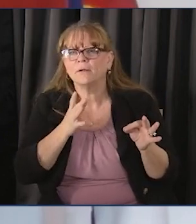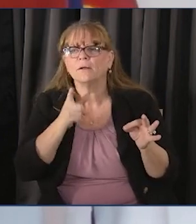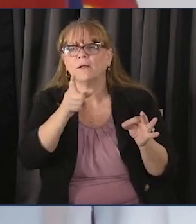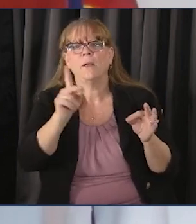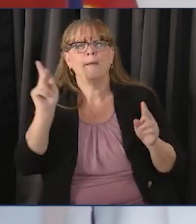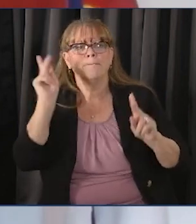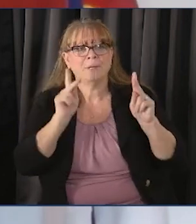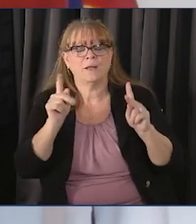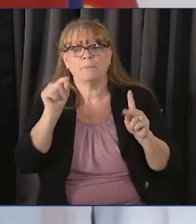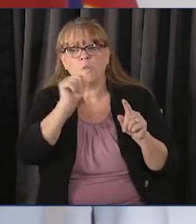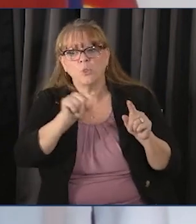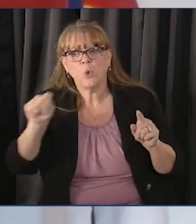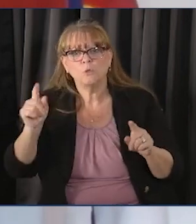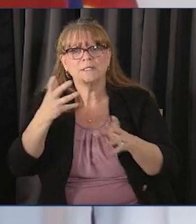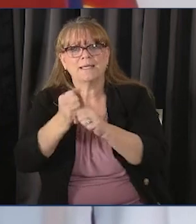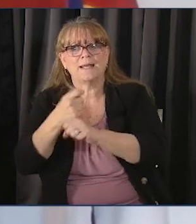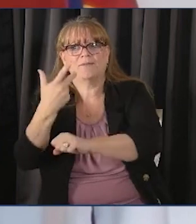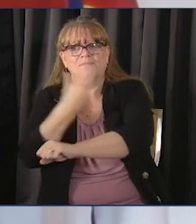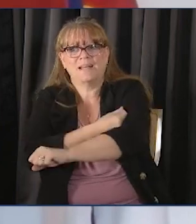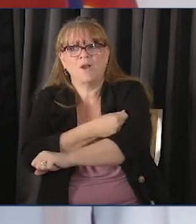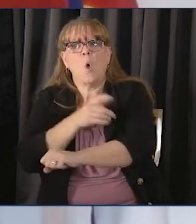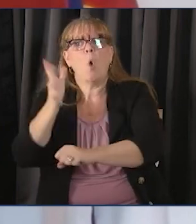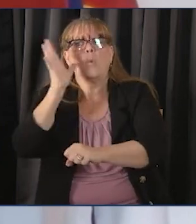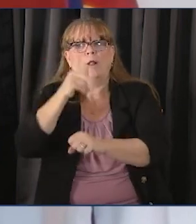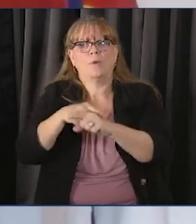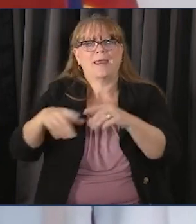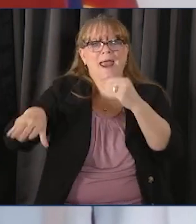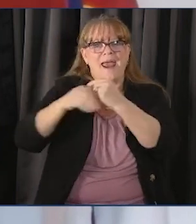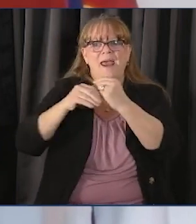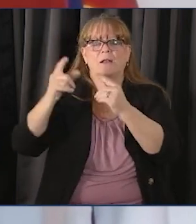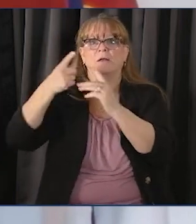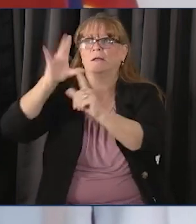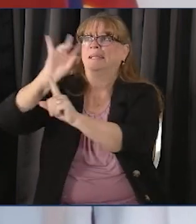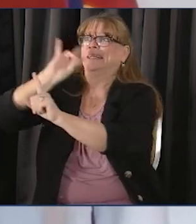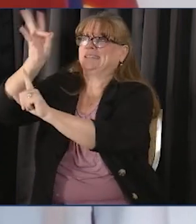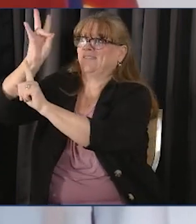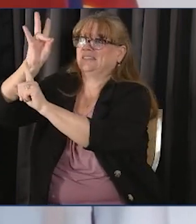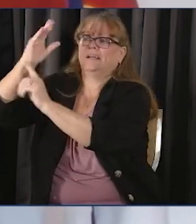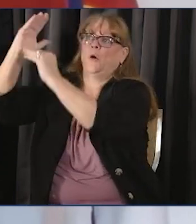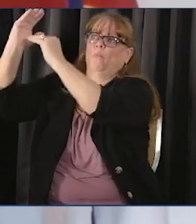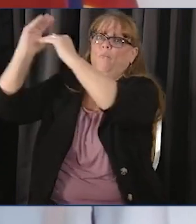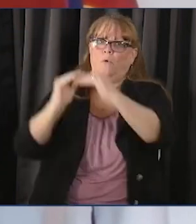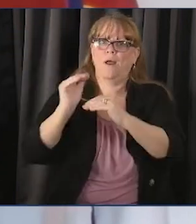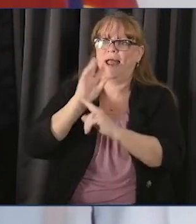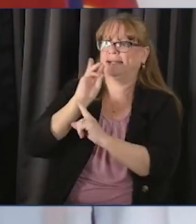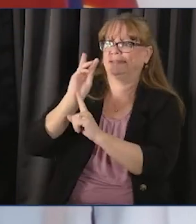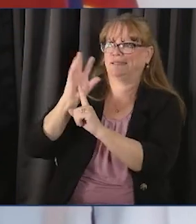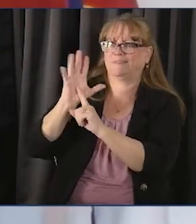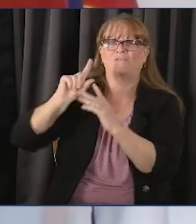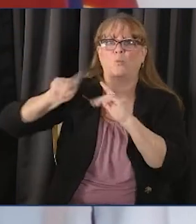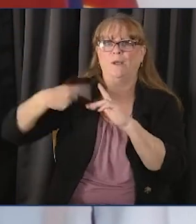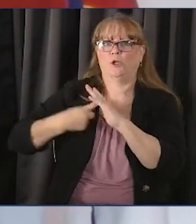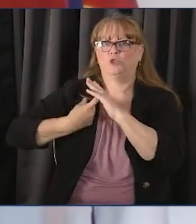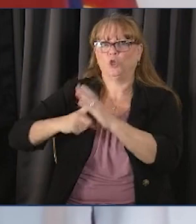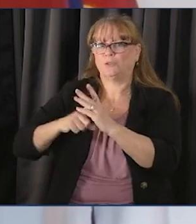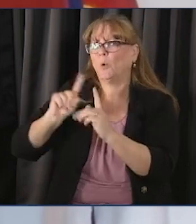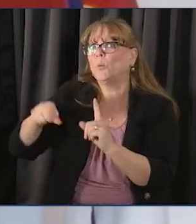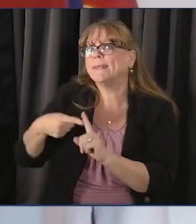So right now, we know cherry Colorado, that's 78% of our fatalities from Coronavirus are